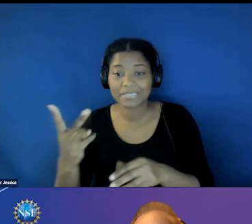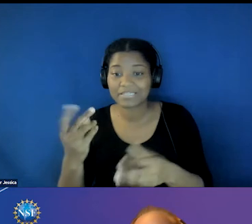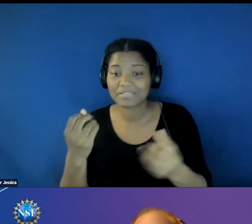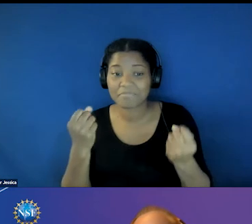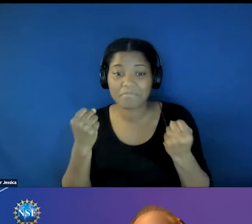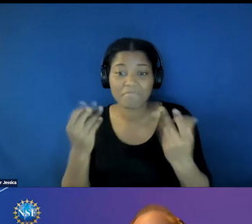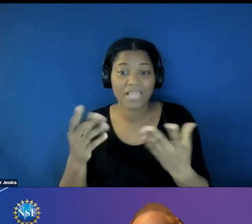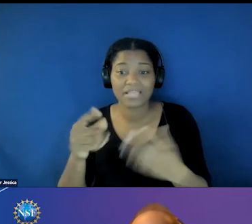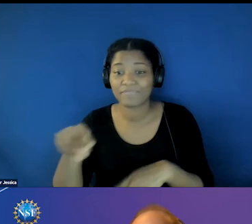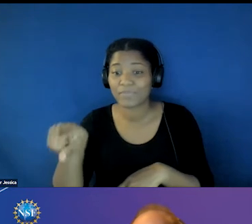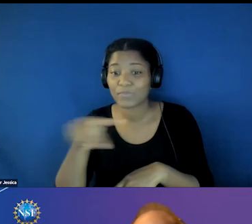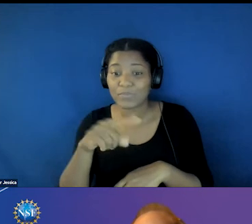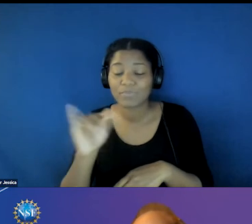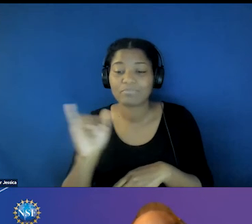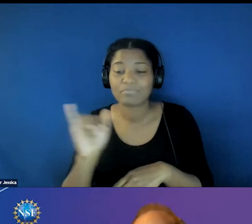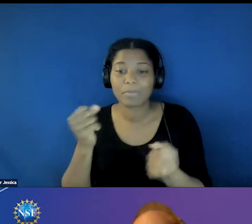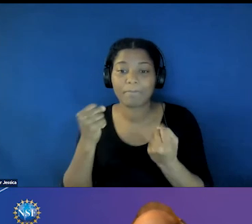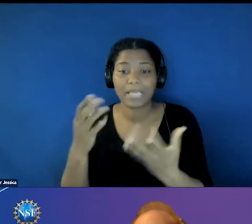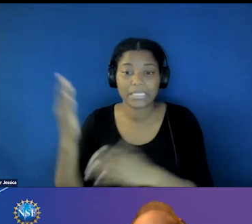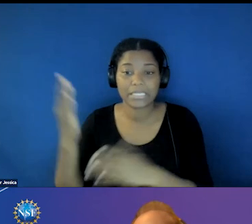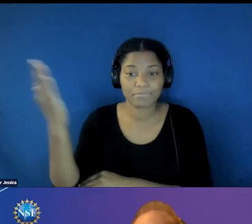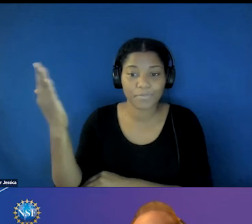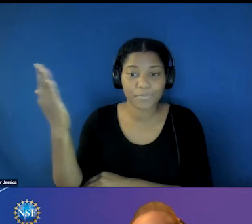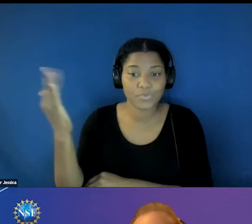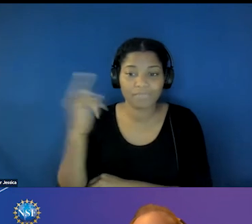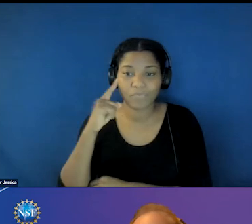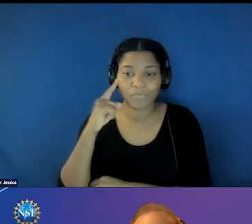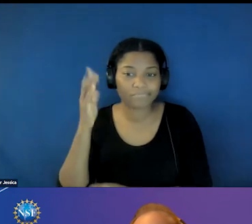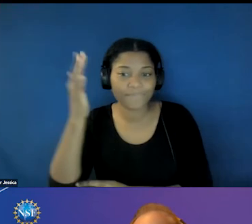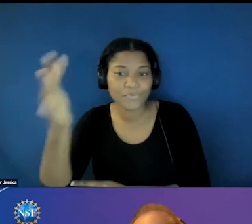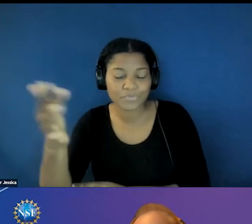MRI proposals, at some future date. And,